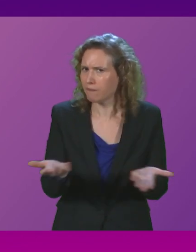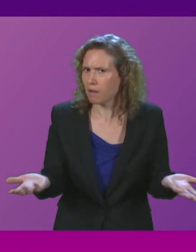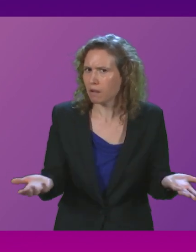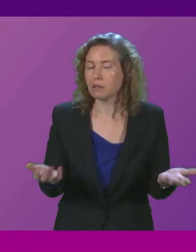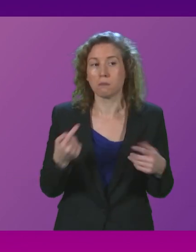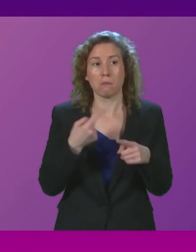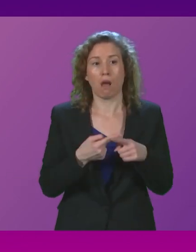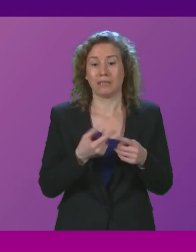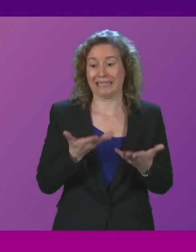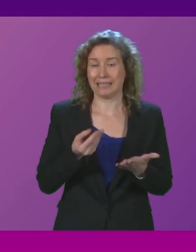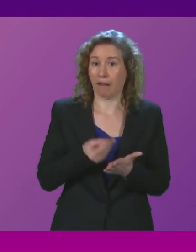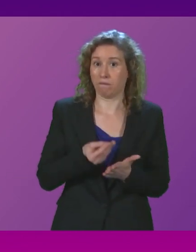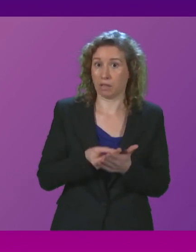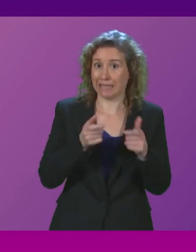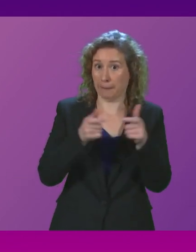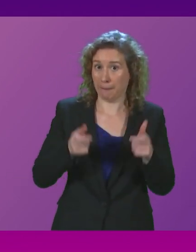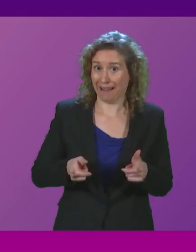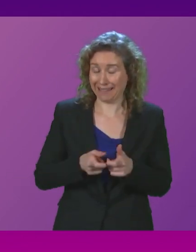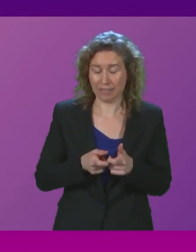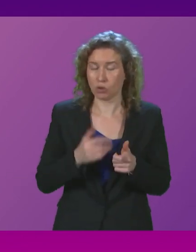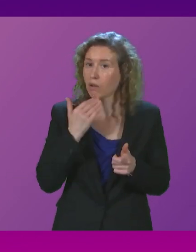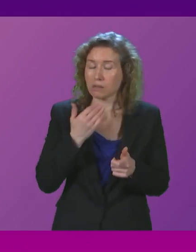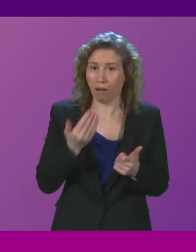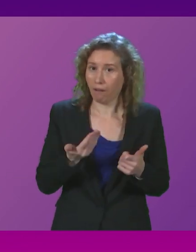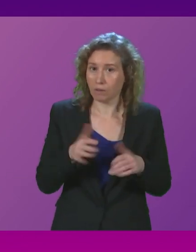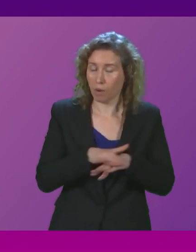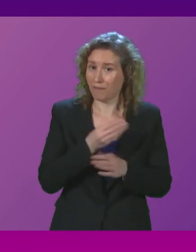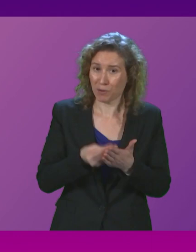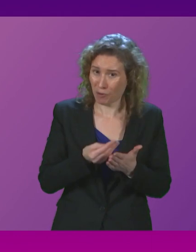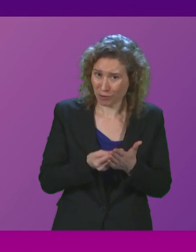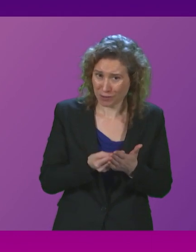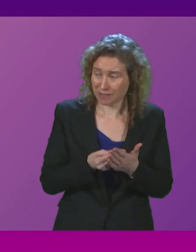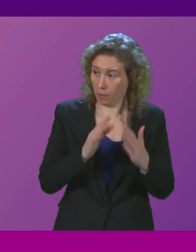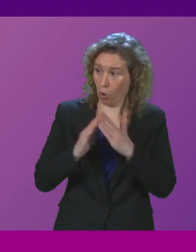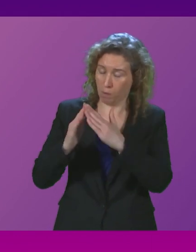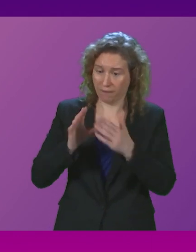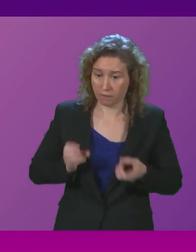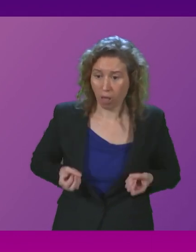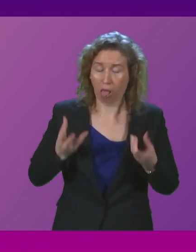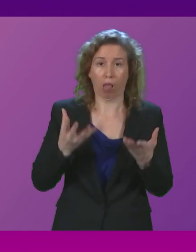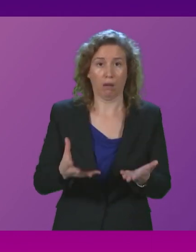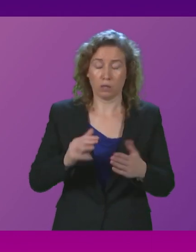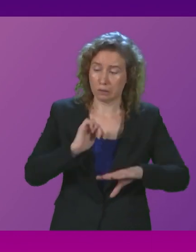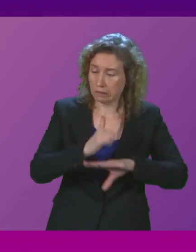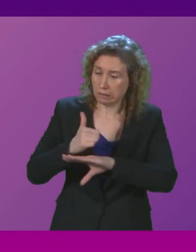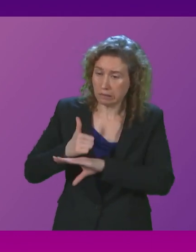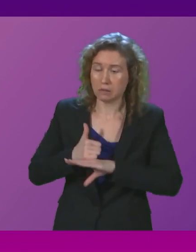funding packages sufficient to meet the costs that those home owners will face to install net zero heat.